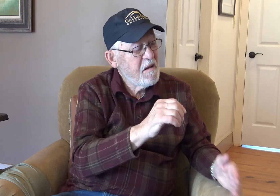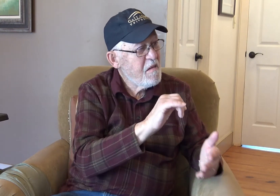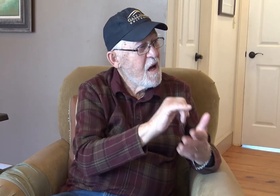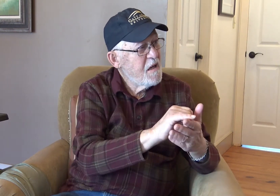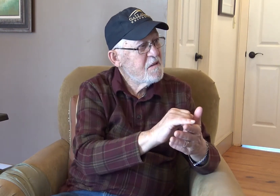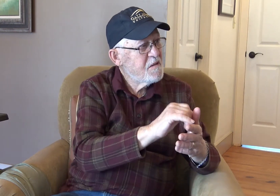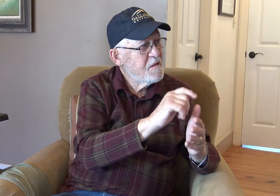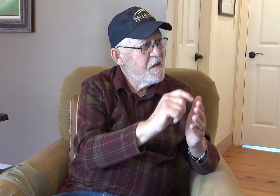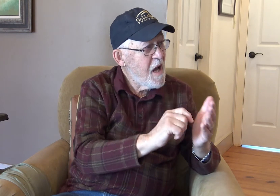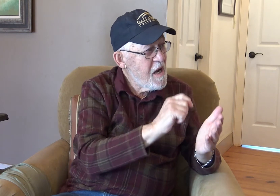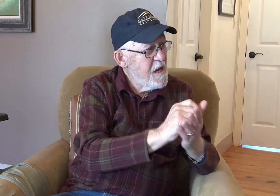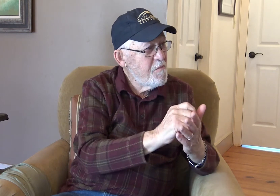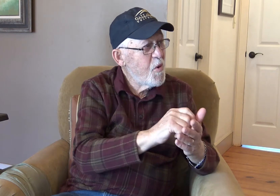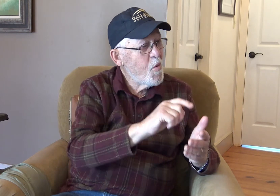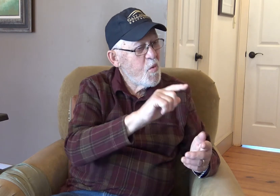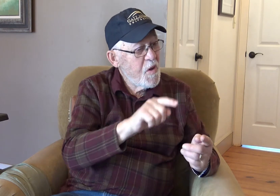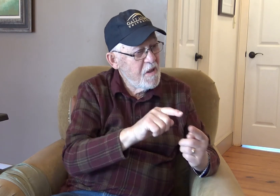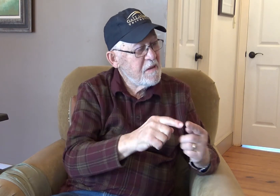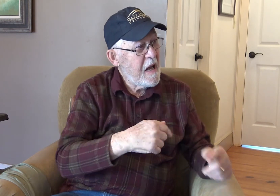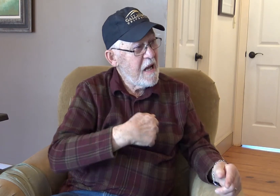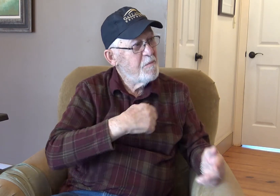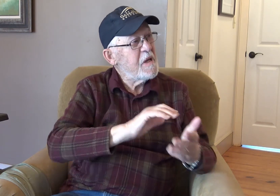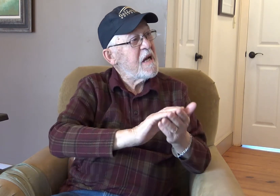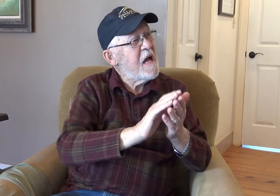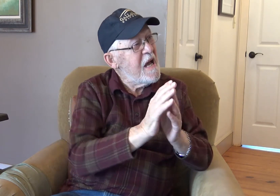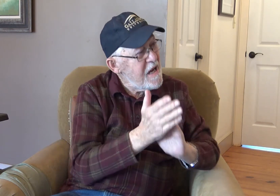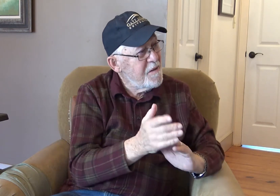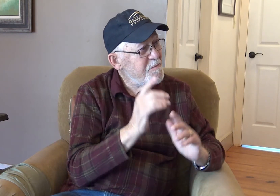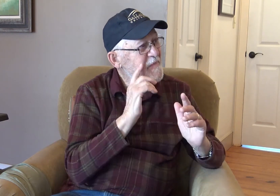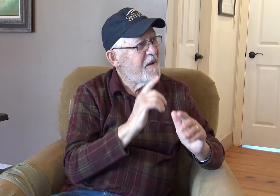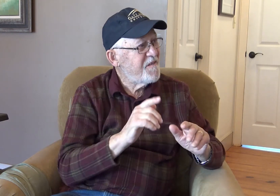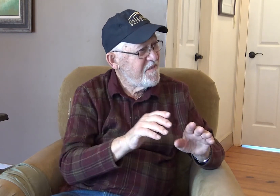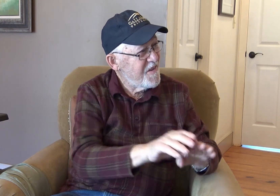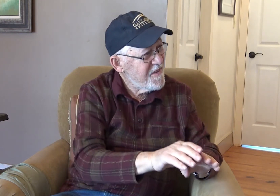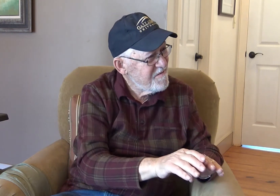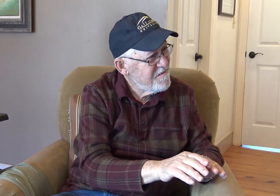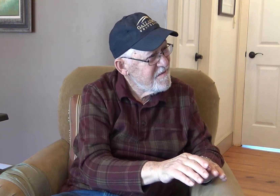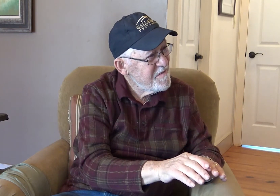It was at that time I became deaf.